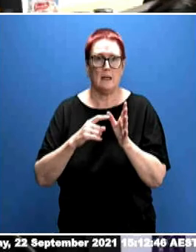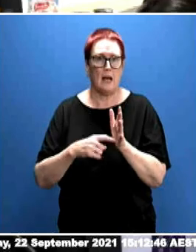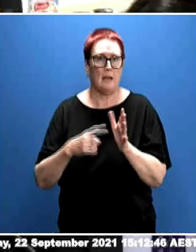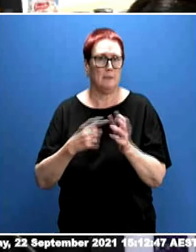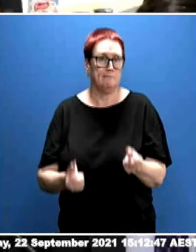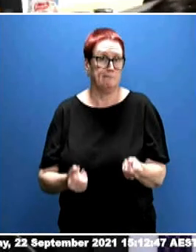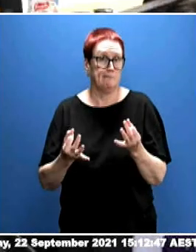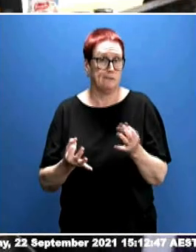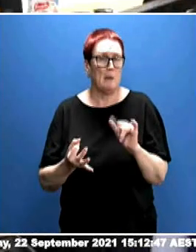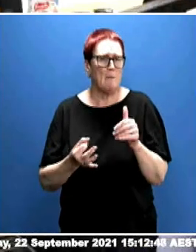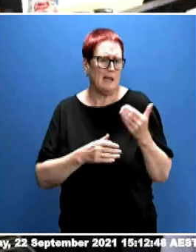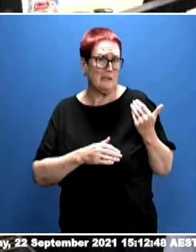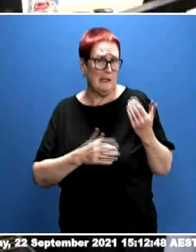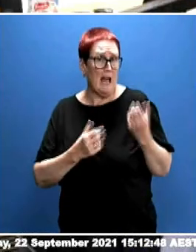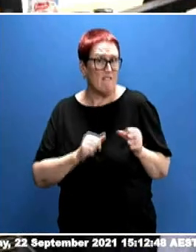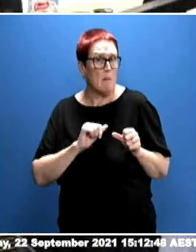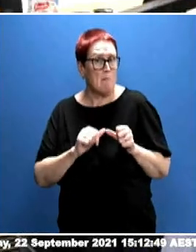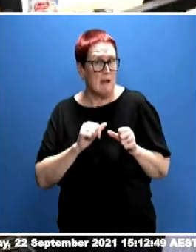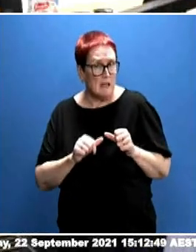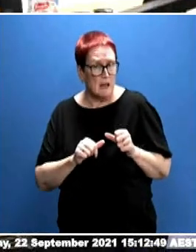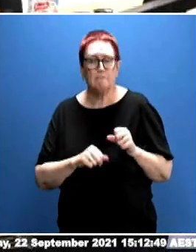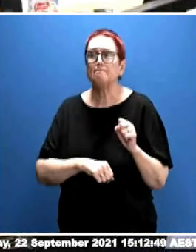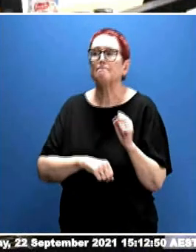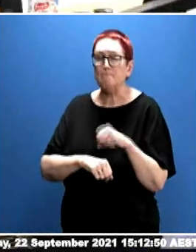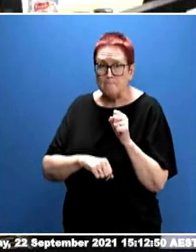Yes, and like I say. we're in the process of implementing that framework.